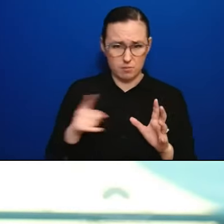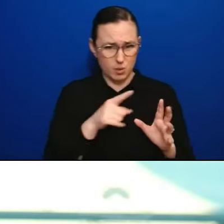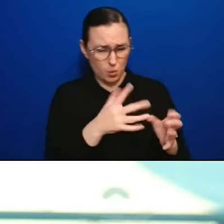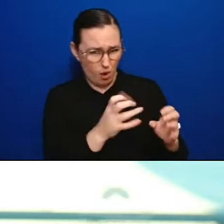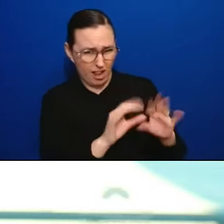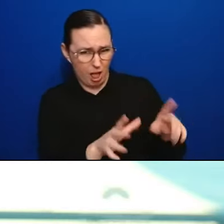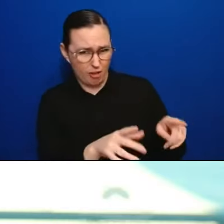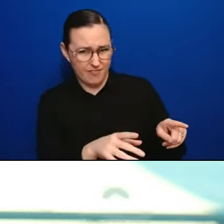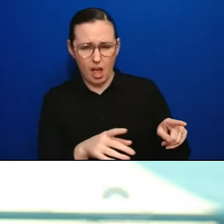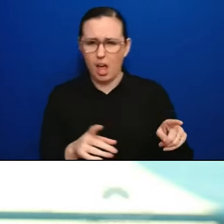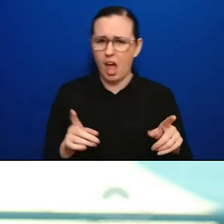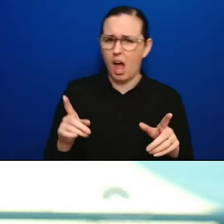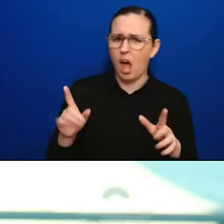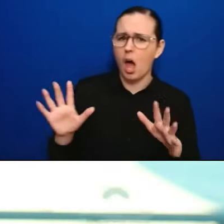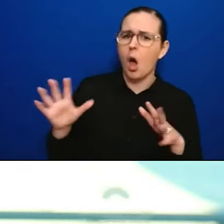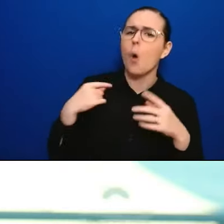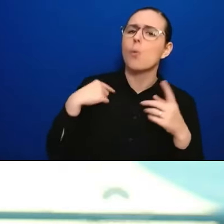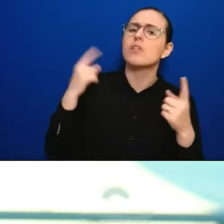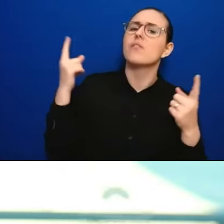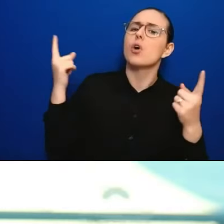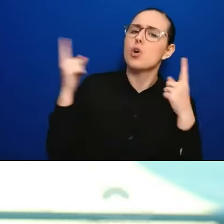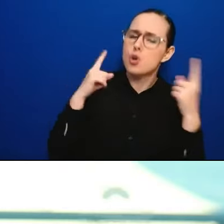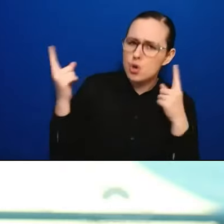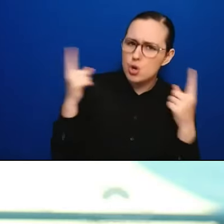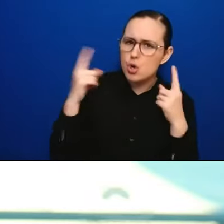Belle, did you want to clarify your question?